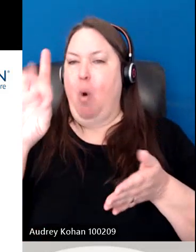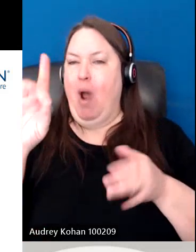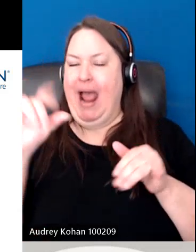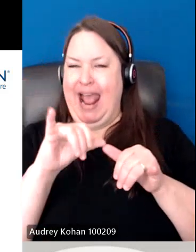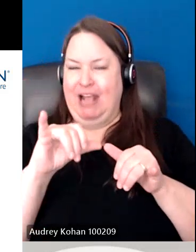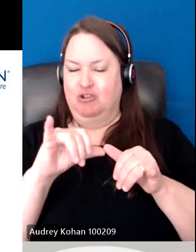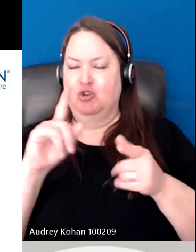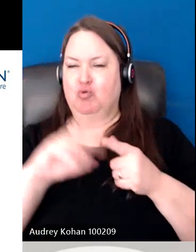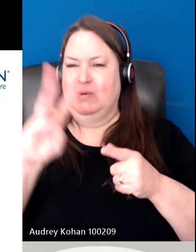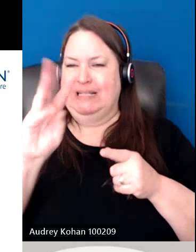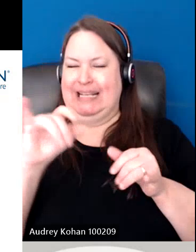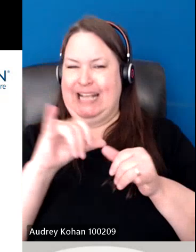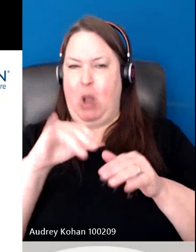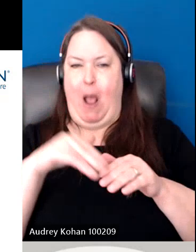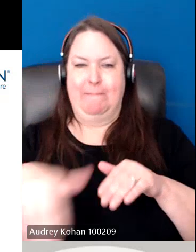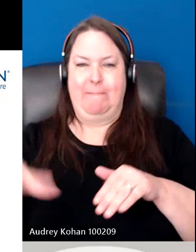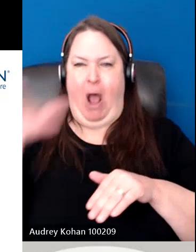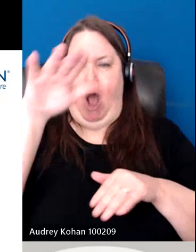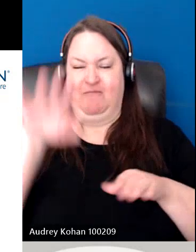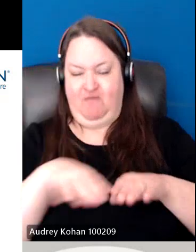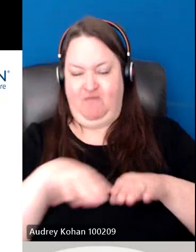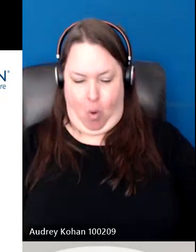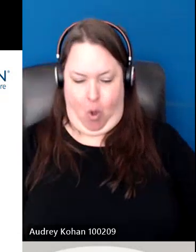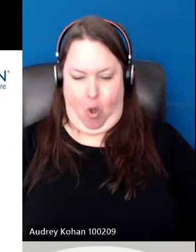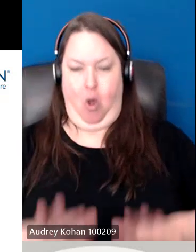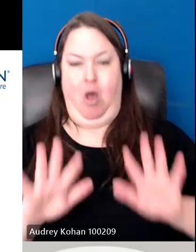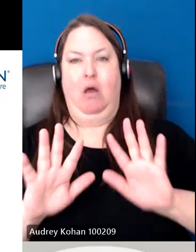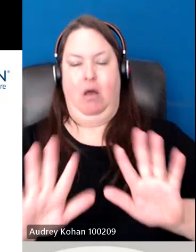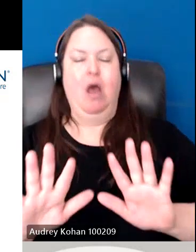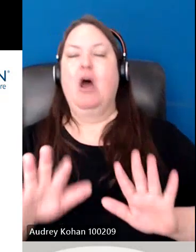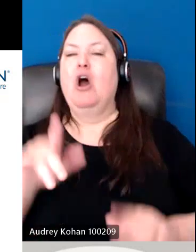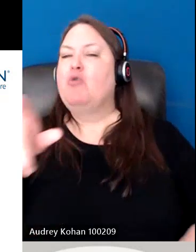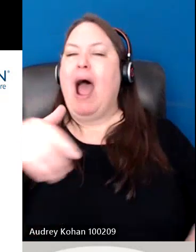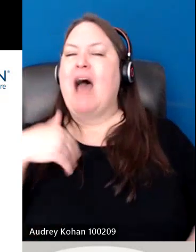in above the finished floor because that's when it will work you would have no idea some of these